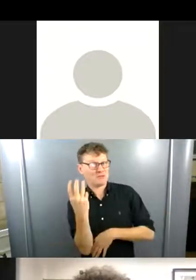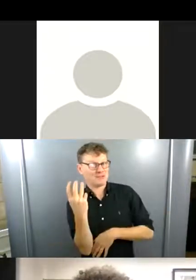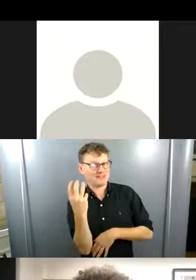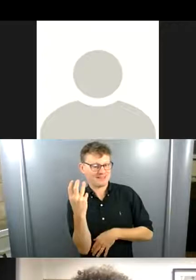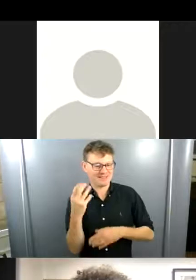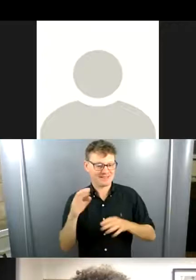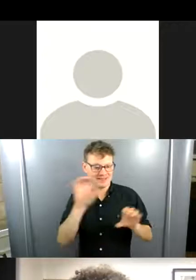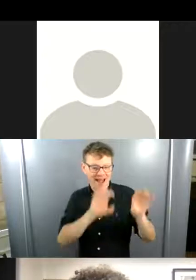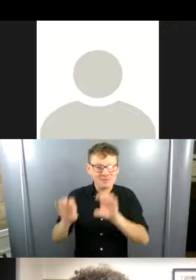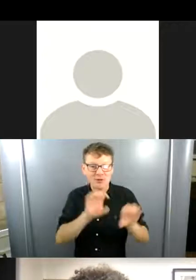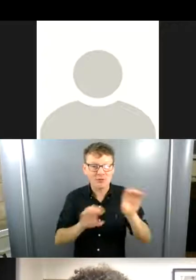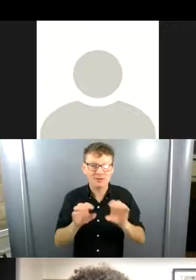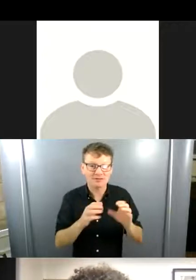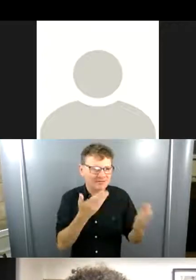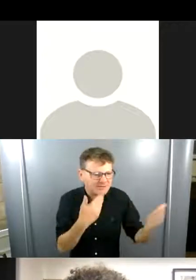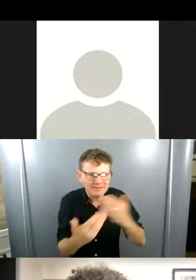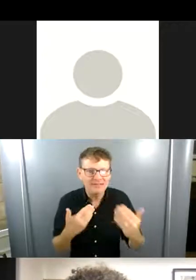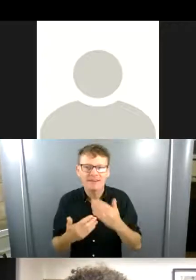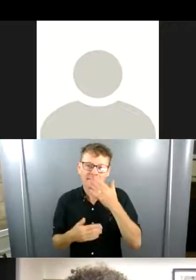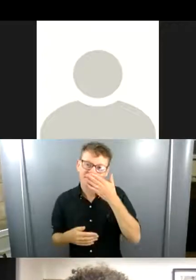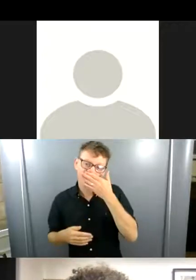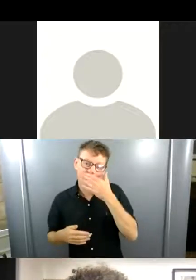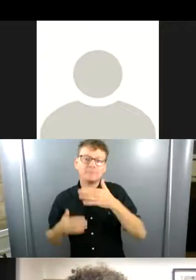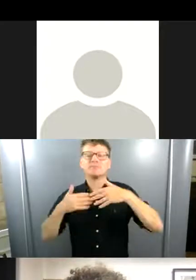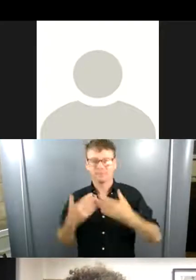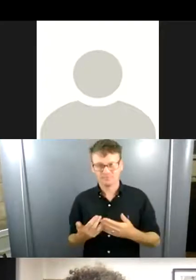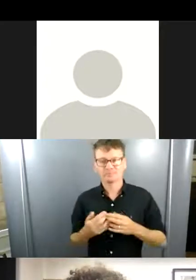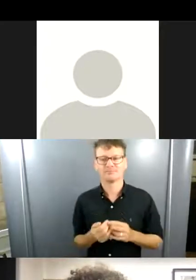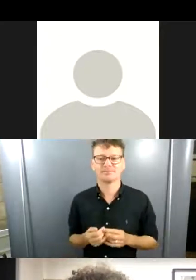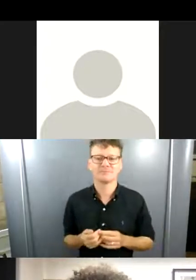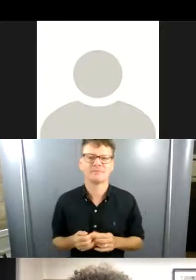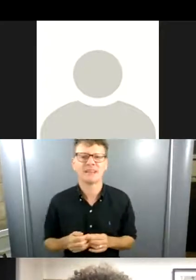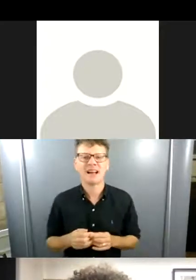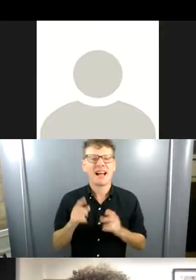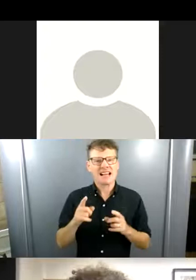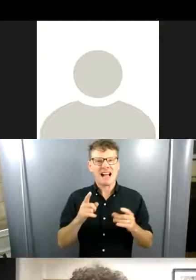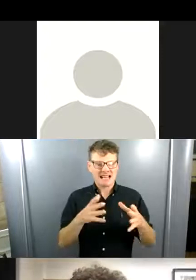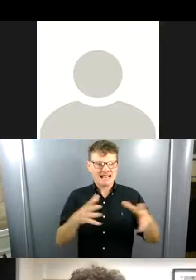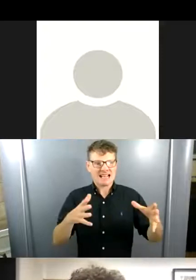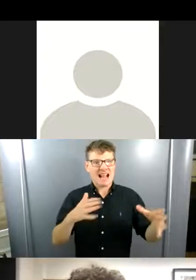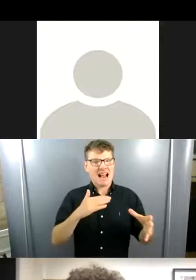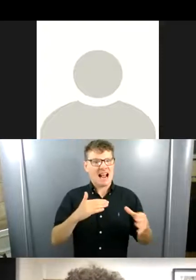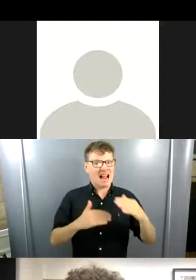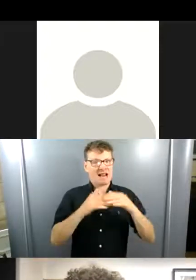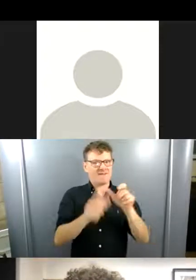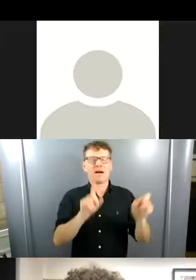but and only not quite with enough speakers yet but basically it's a grammaticality judgment task